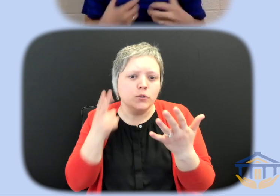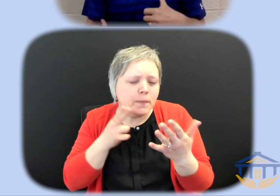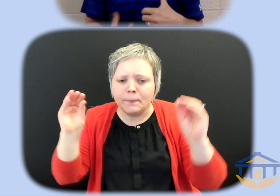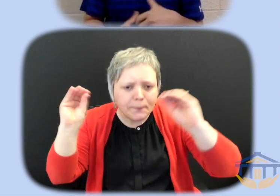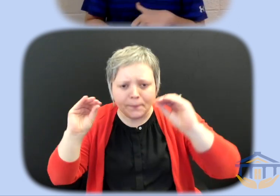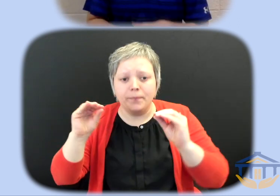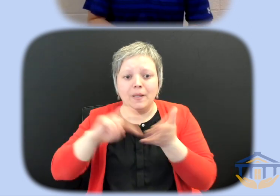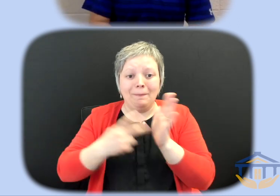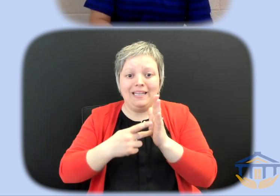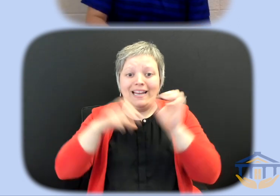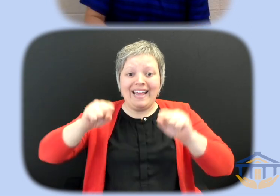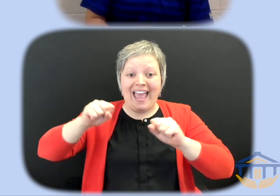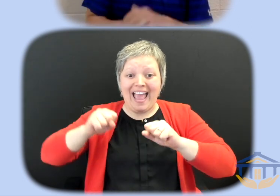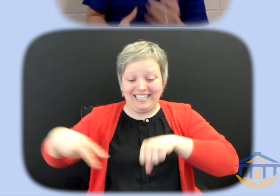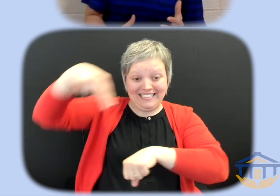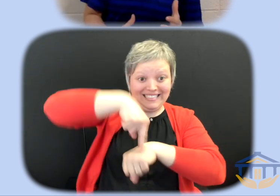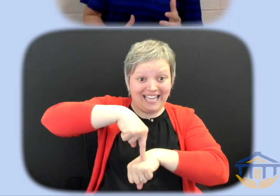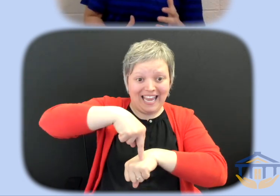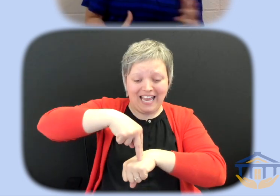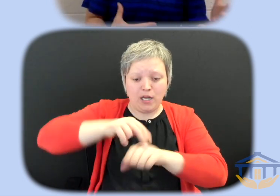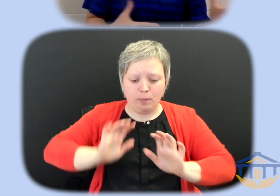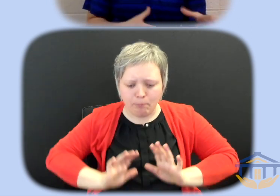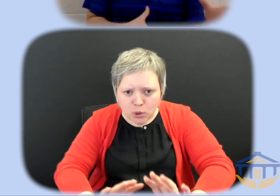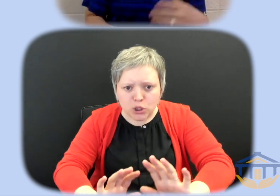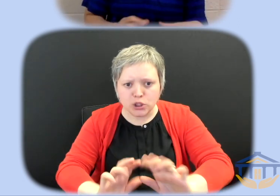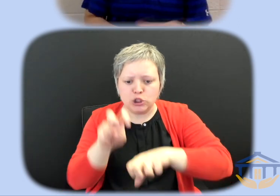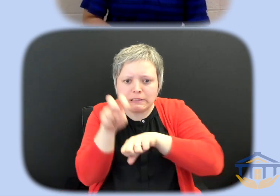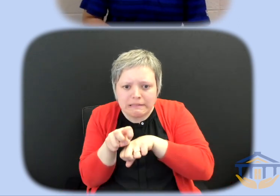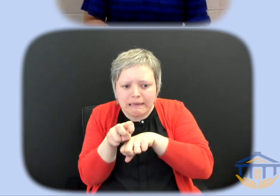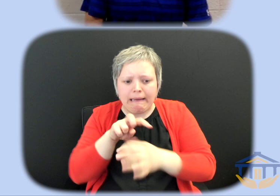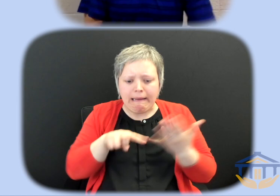sitting on it, pushing it. Any kind of thing that is dangerous for a child.